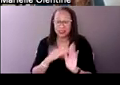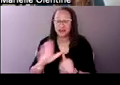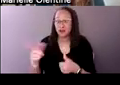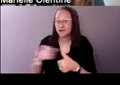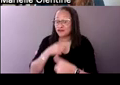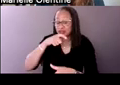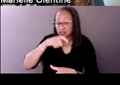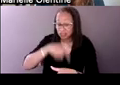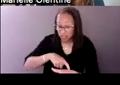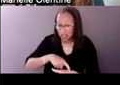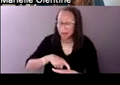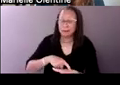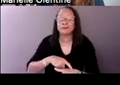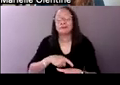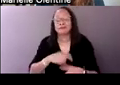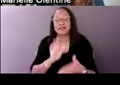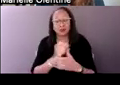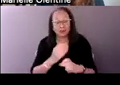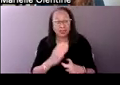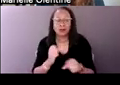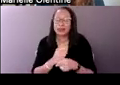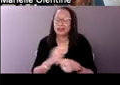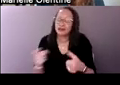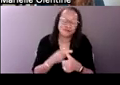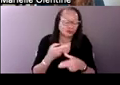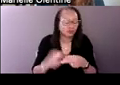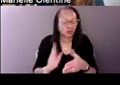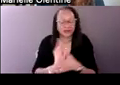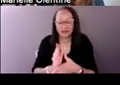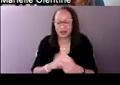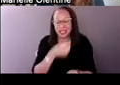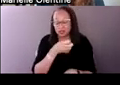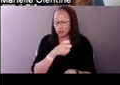try to get the most recent information available. Are there reviews on FilmFreeway credible? I